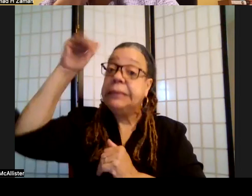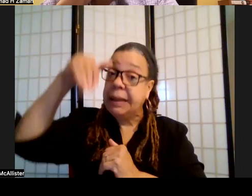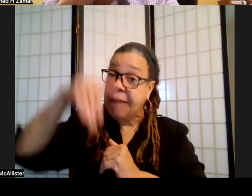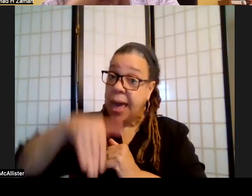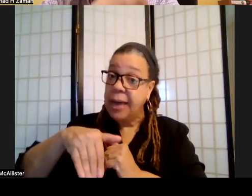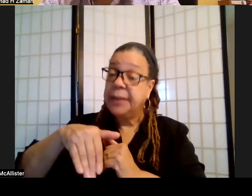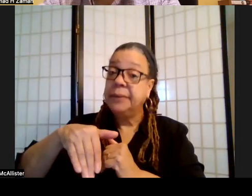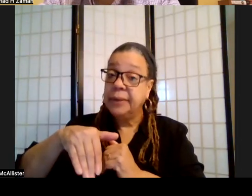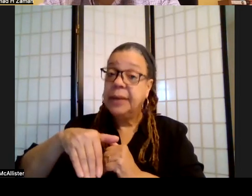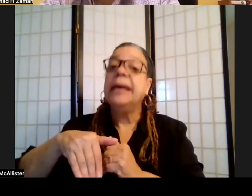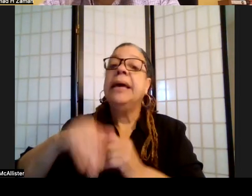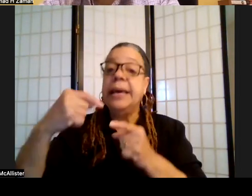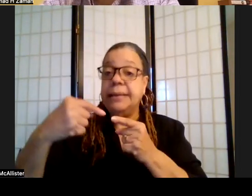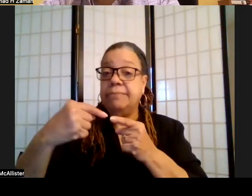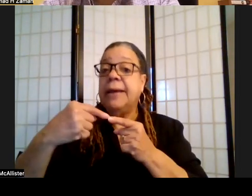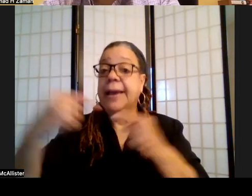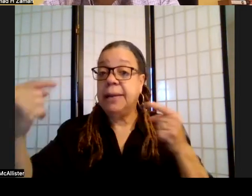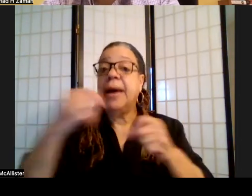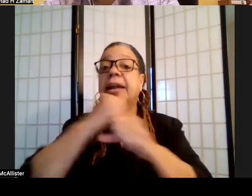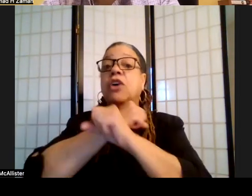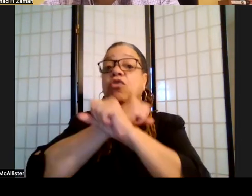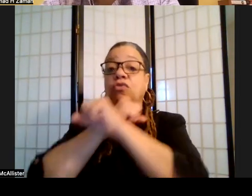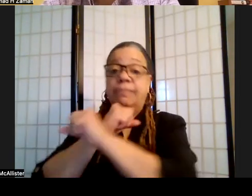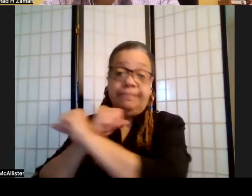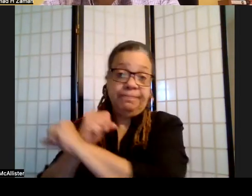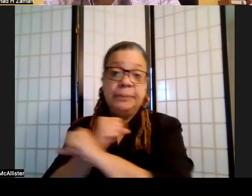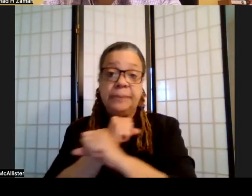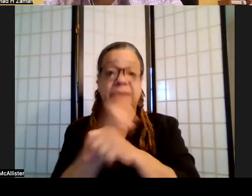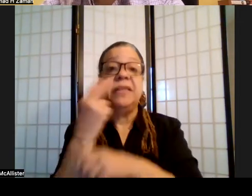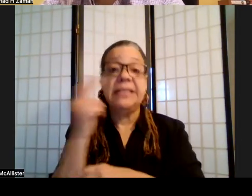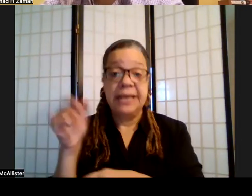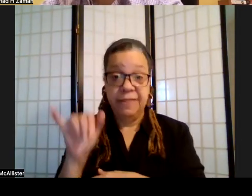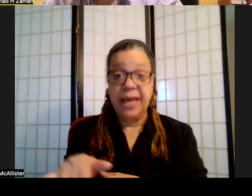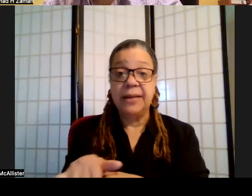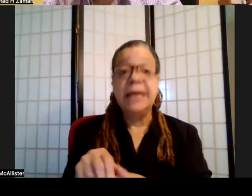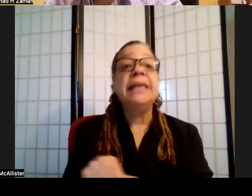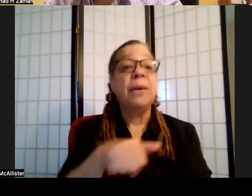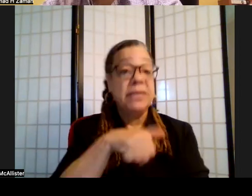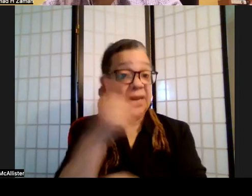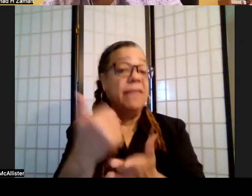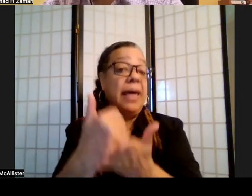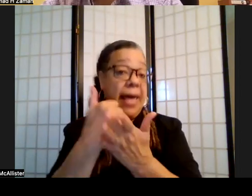antibiotic resistant microorganisms. So, to me, that was another extremely helpful sign. Hopeful sign.